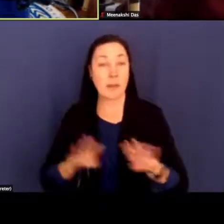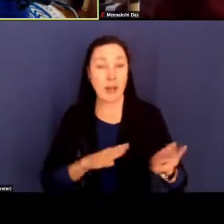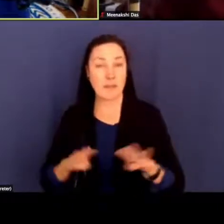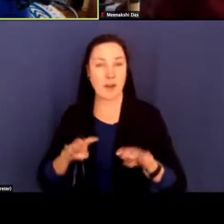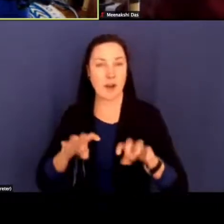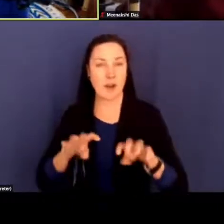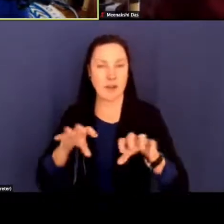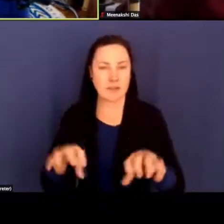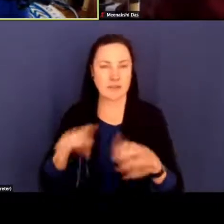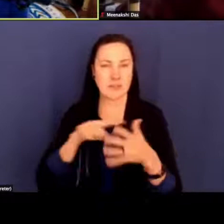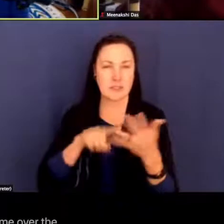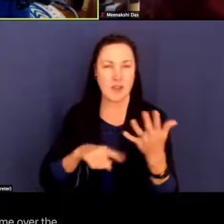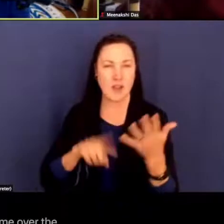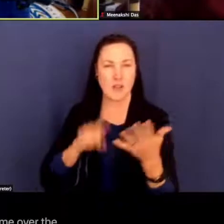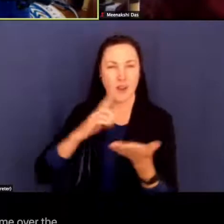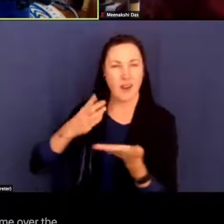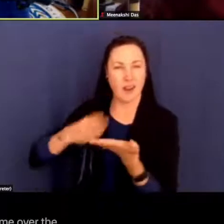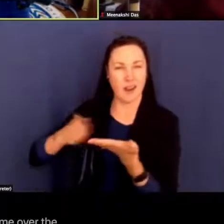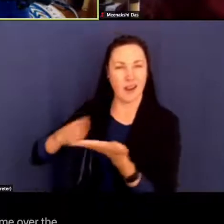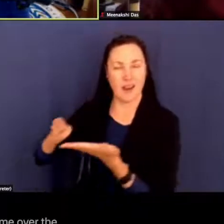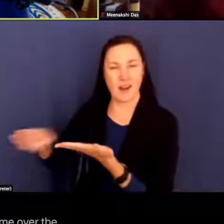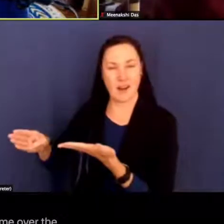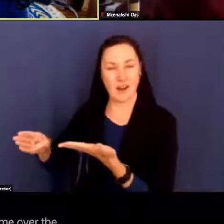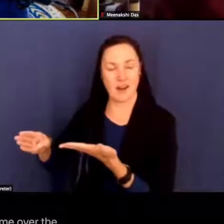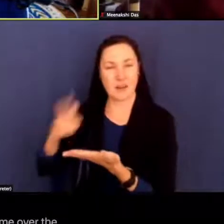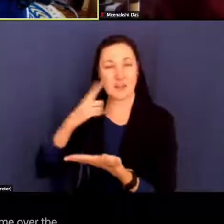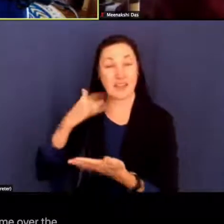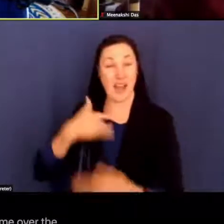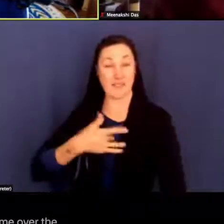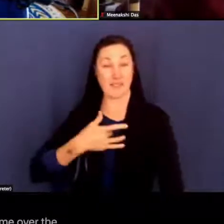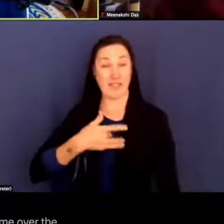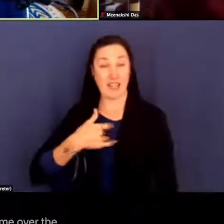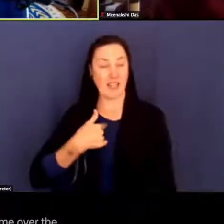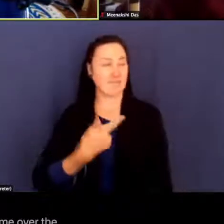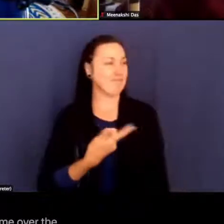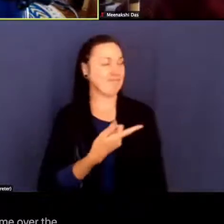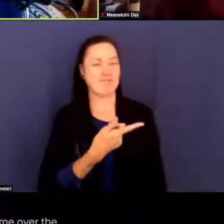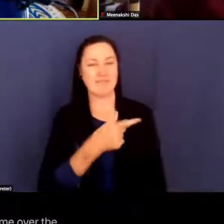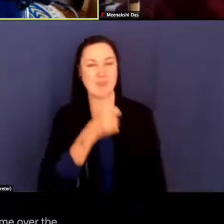never being accepted, never being able to really participate because you are always on the outside.